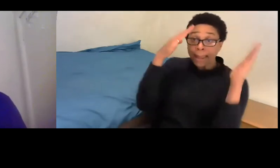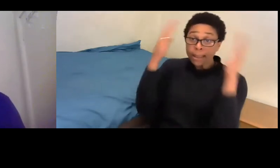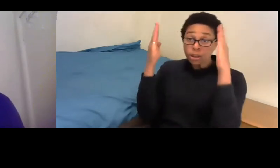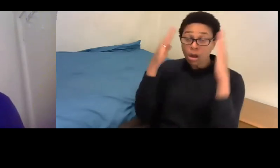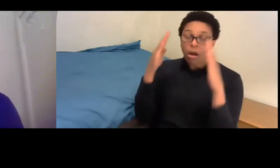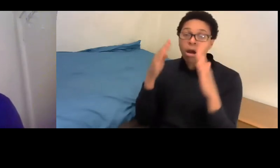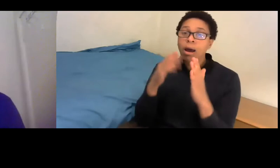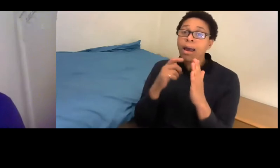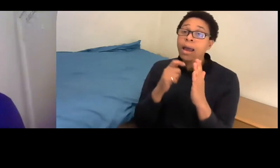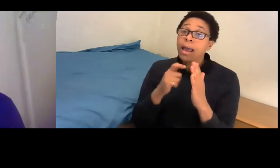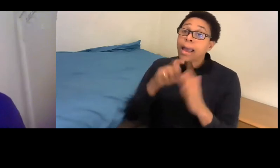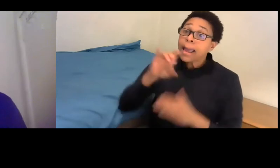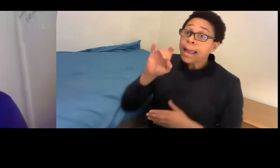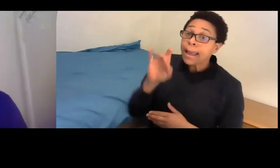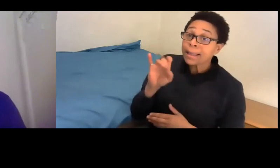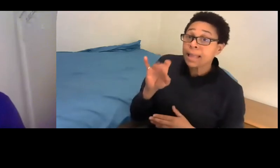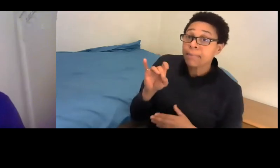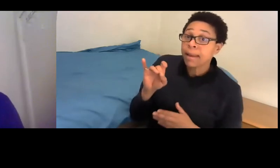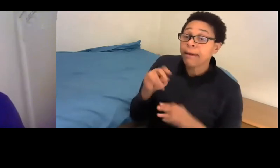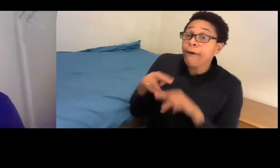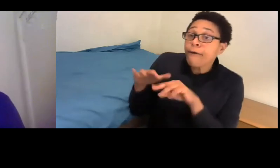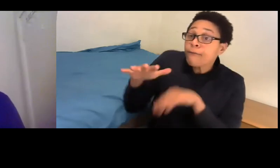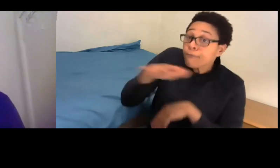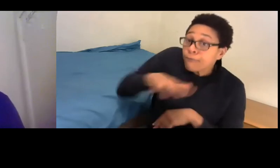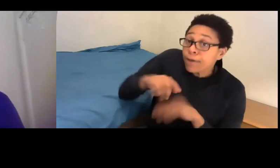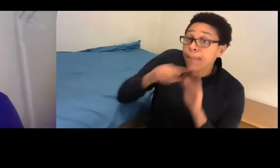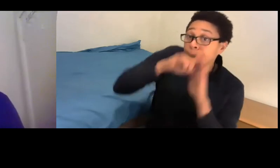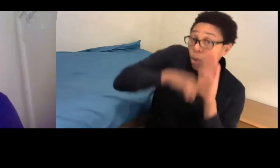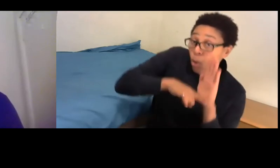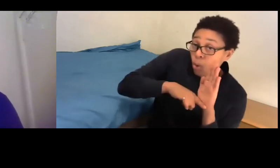or Islamic criminal laws, what they say about sexual relations